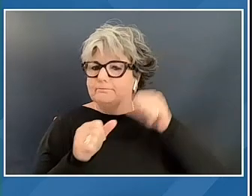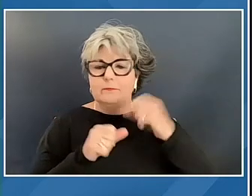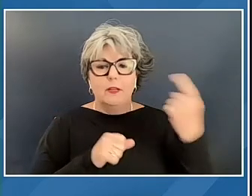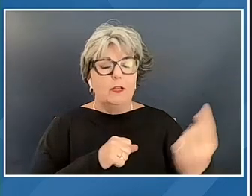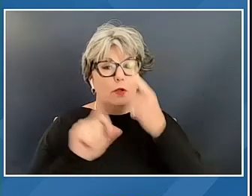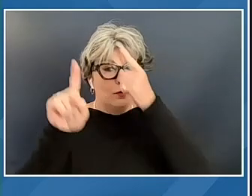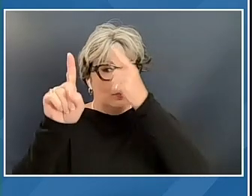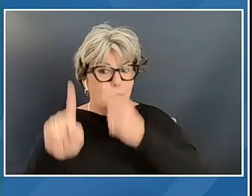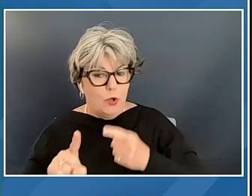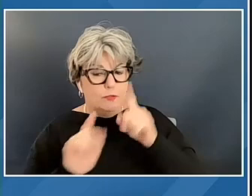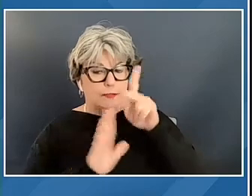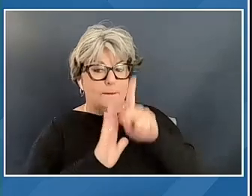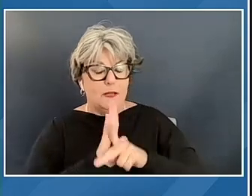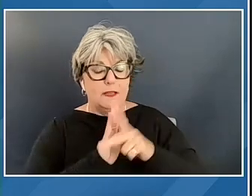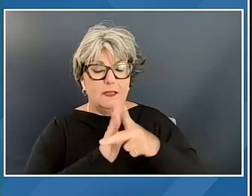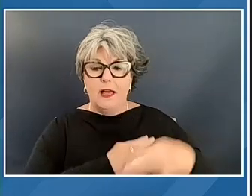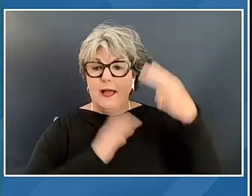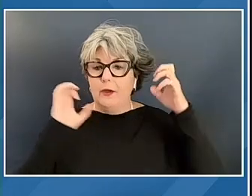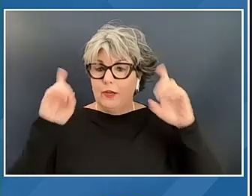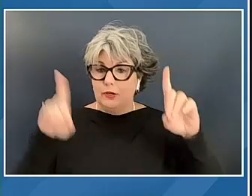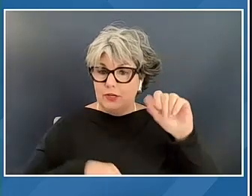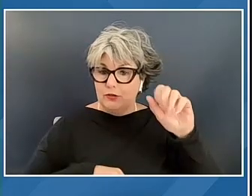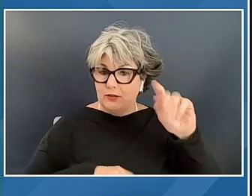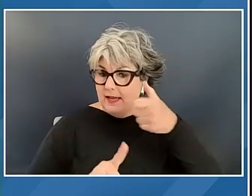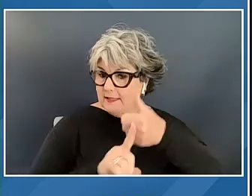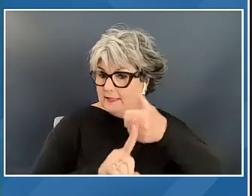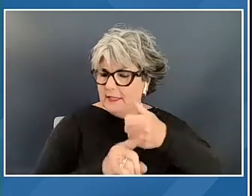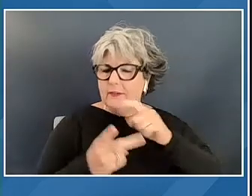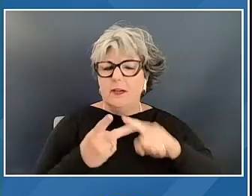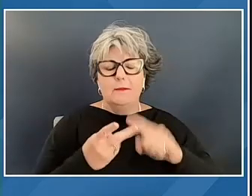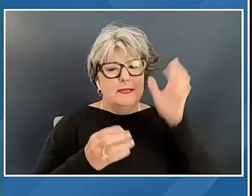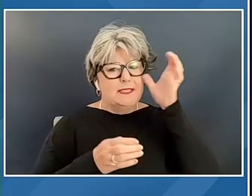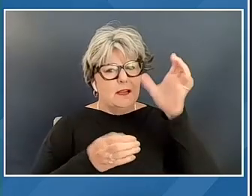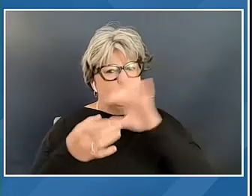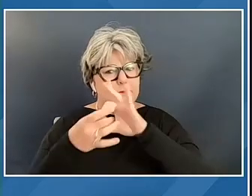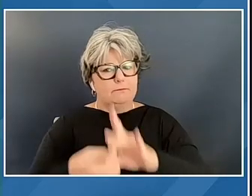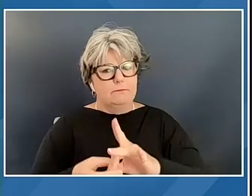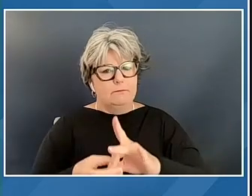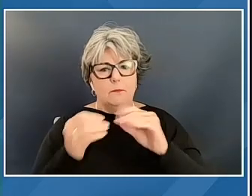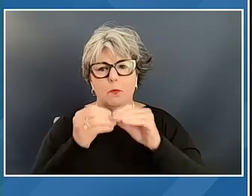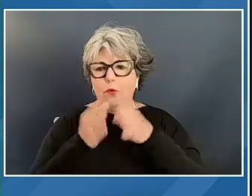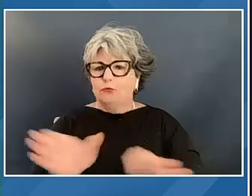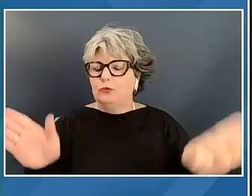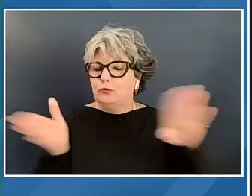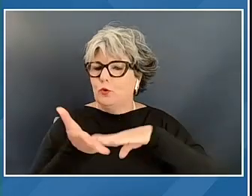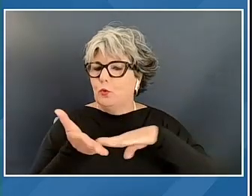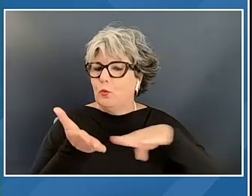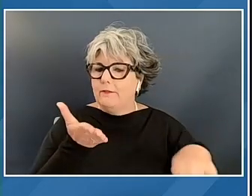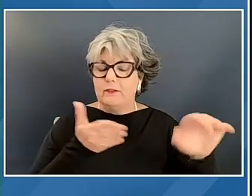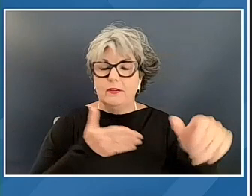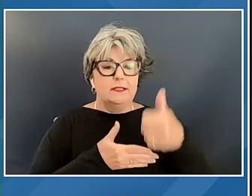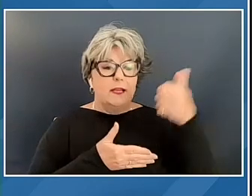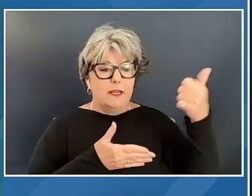Higher Education Act, but also some concepts relevant to waiver more generally . In other contexts, different agencies